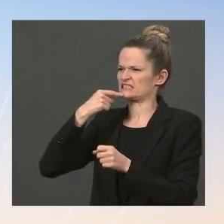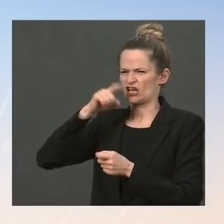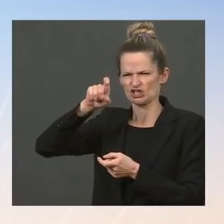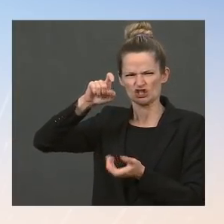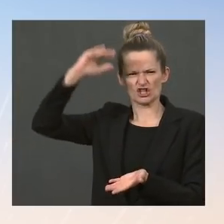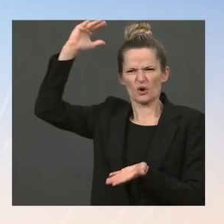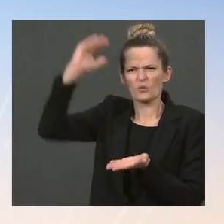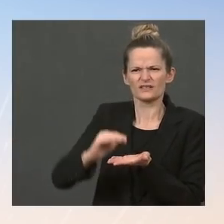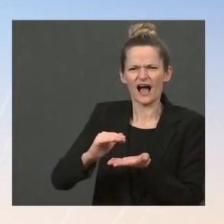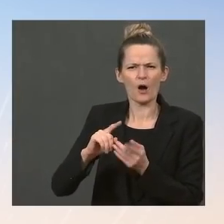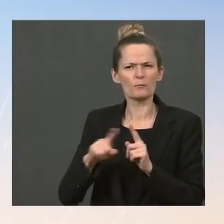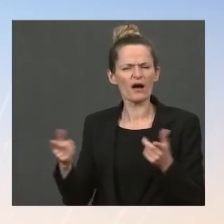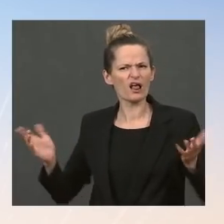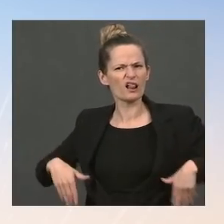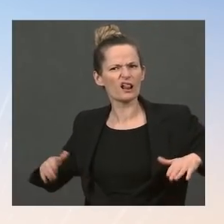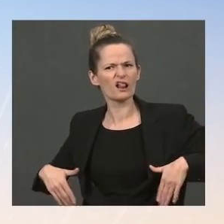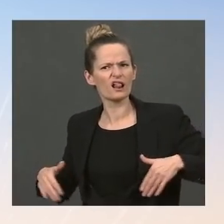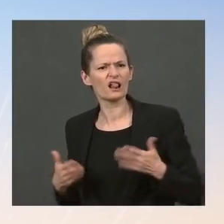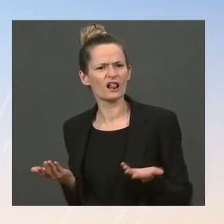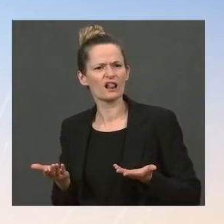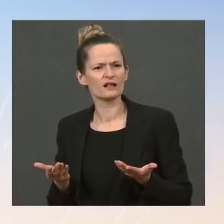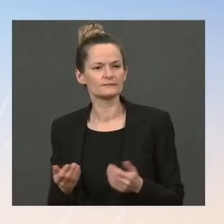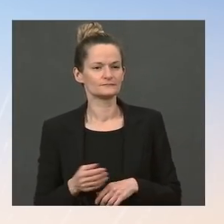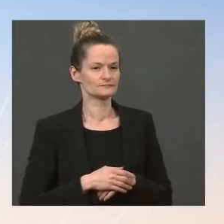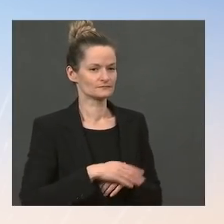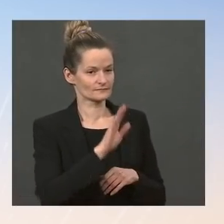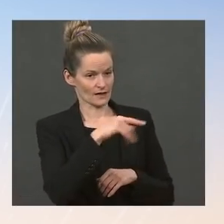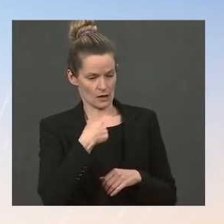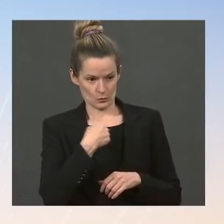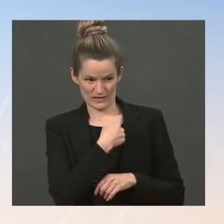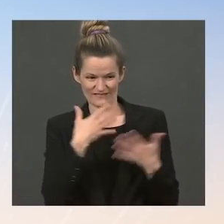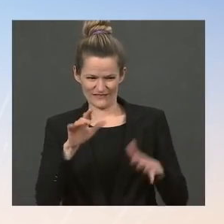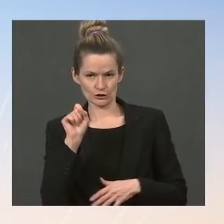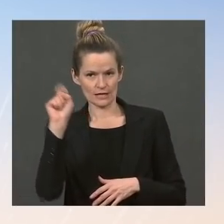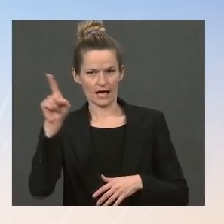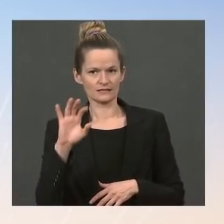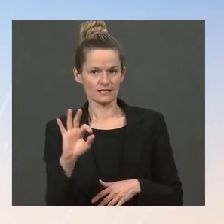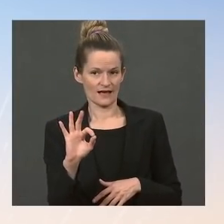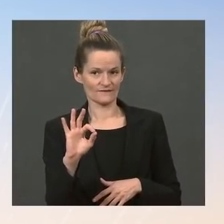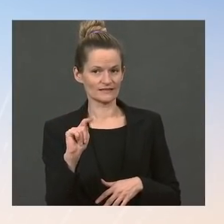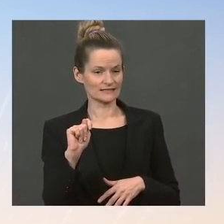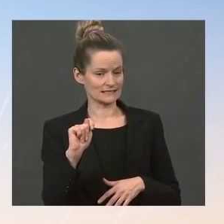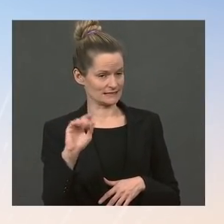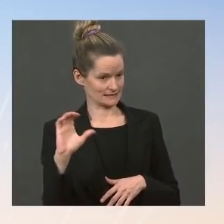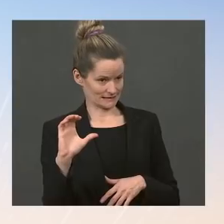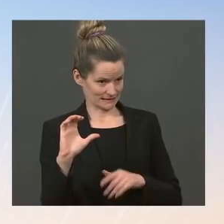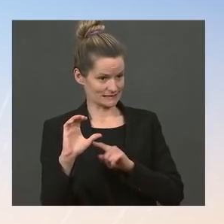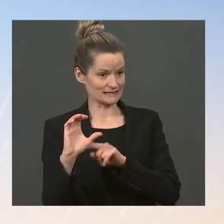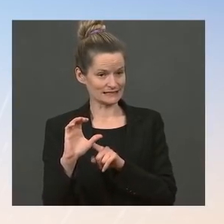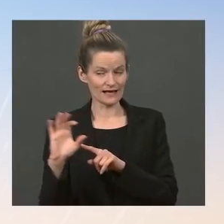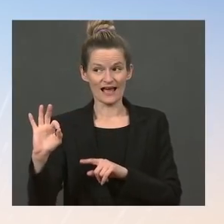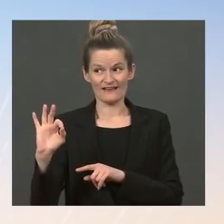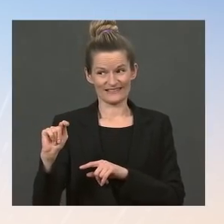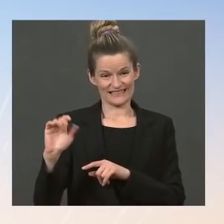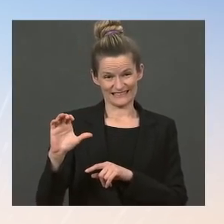as you know, to look into it. They'd be the appropriate body. They've conveyed they -- that they would in a letter, so I would point you to them for more specifics.